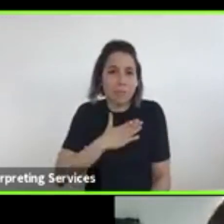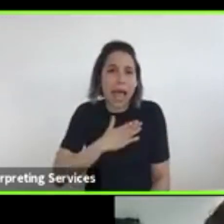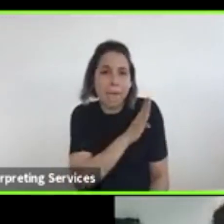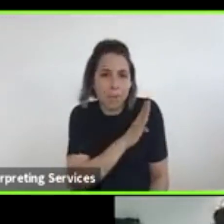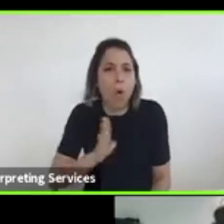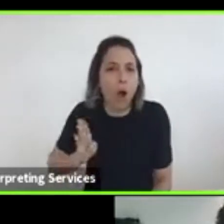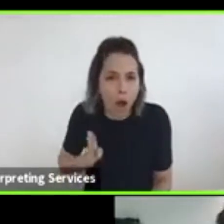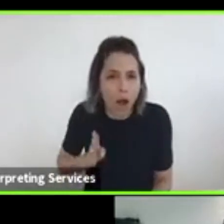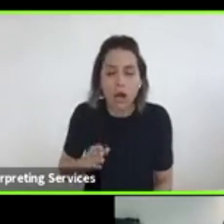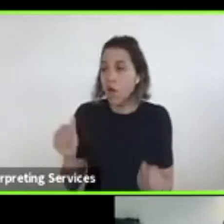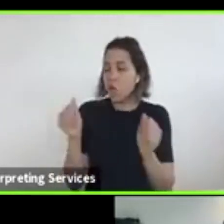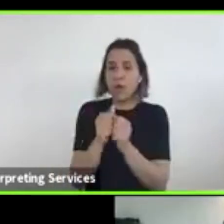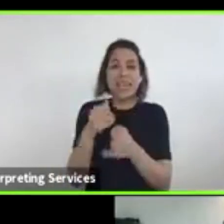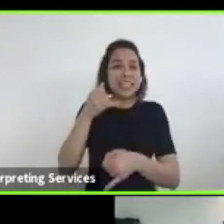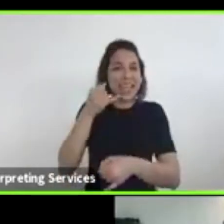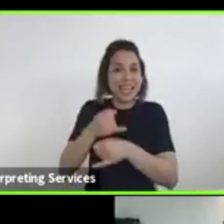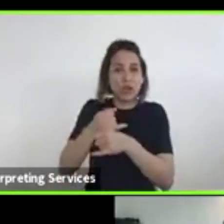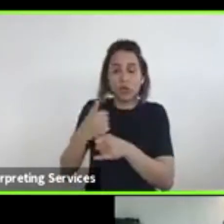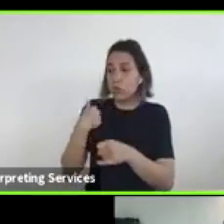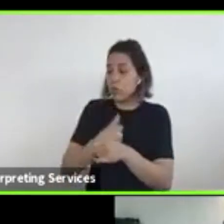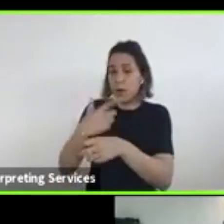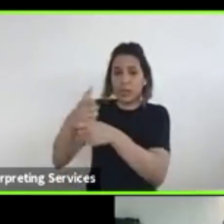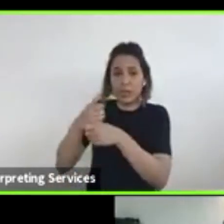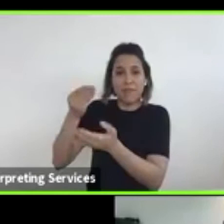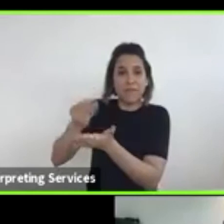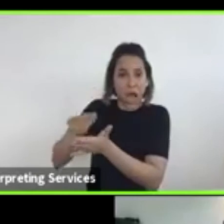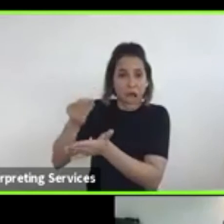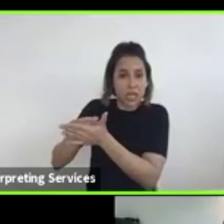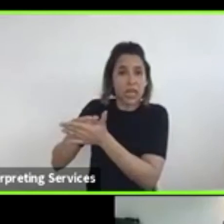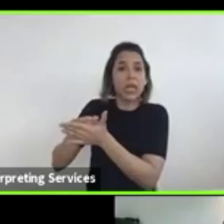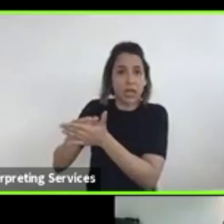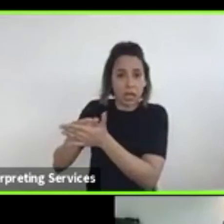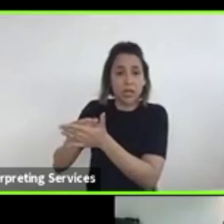INSTITUTIONS THAT WE GET FUNDING FROM. WITH OUR INDIVIDUAL DONORS, ABOUT